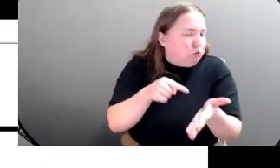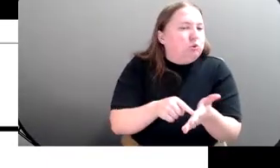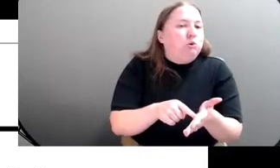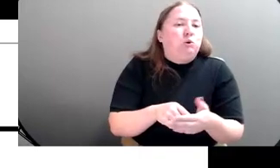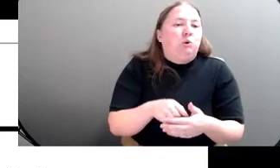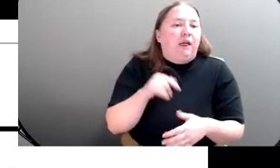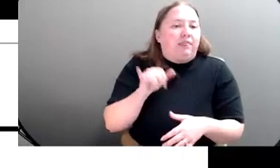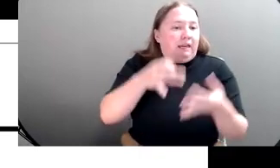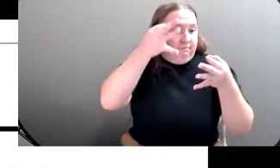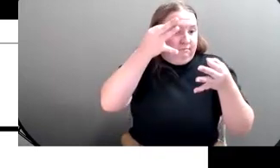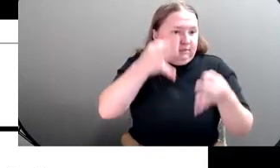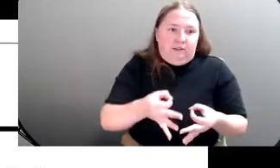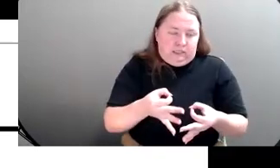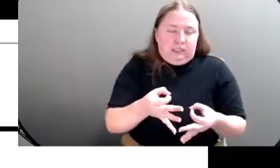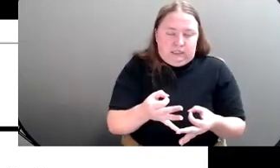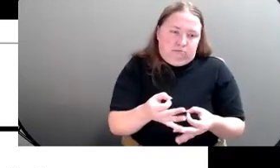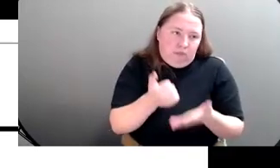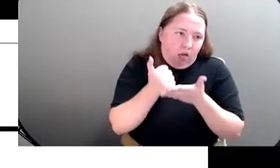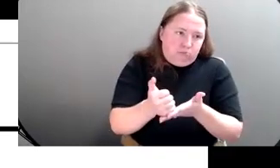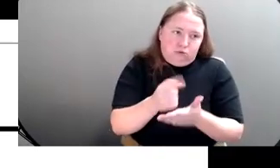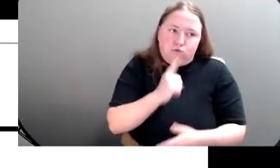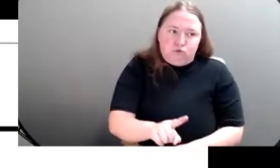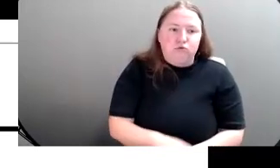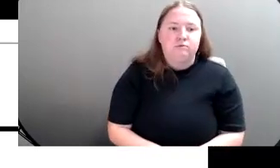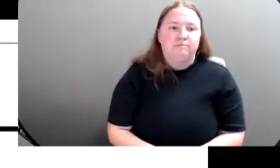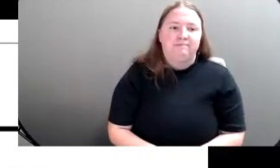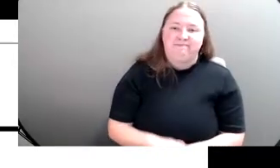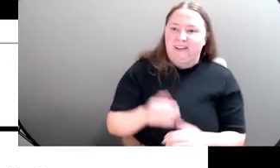Definitely. Yeah. For sure. Okay. Thank you. Yeah. Thank you. That's a great idea.